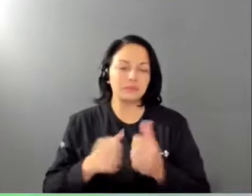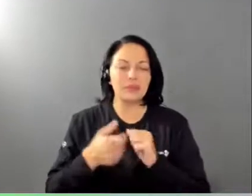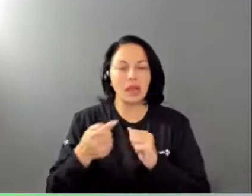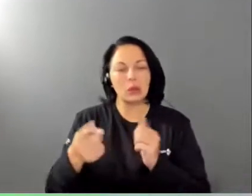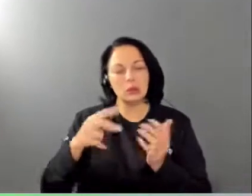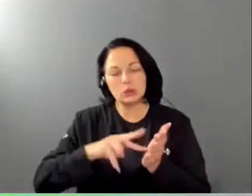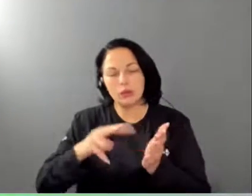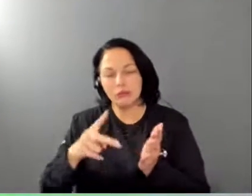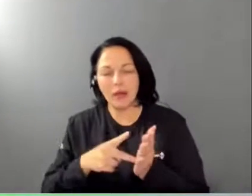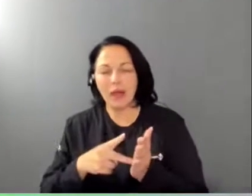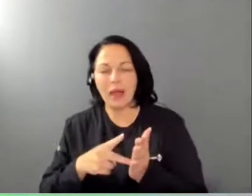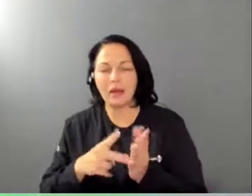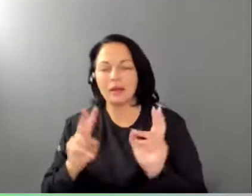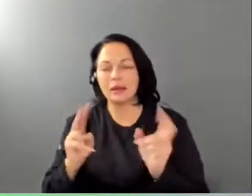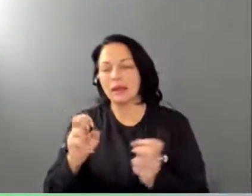were already doing the work.